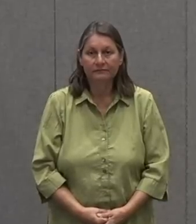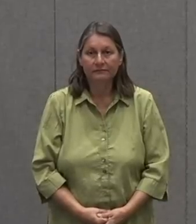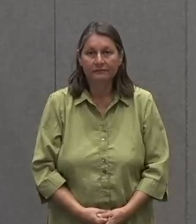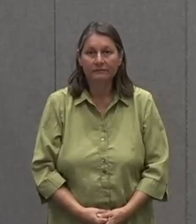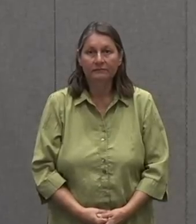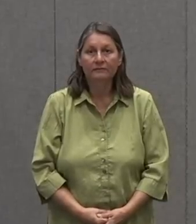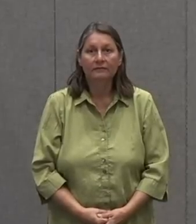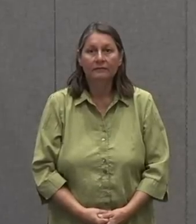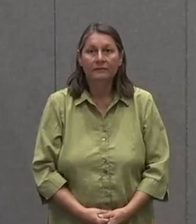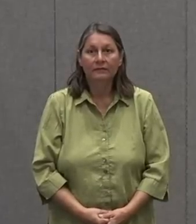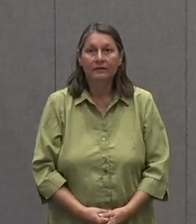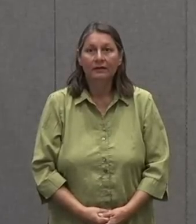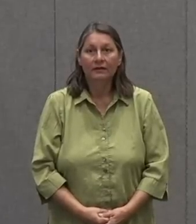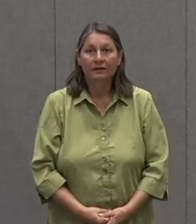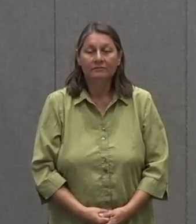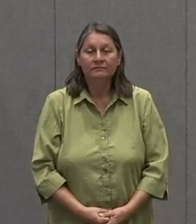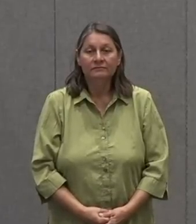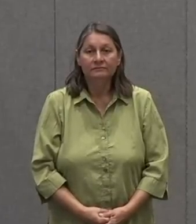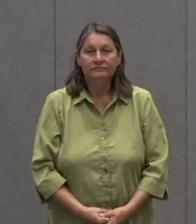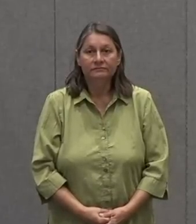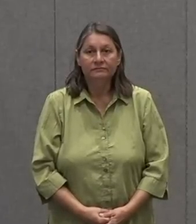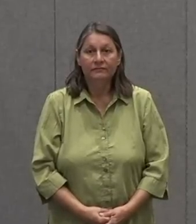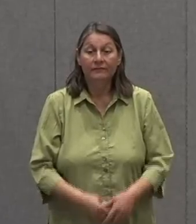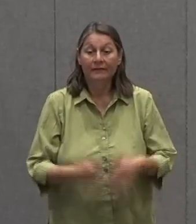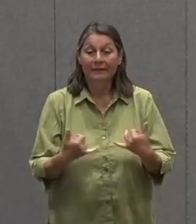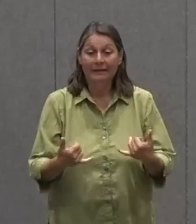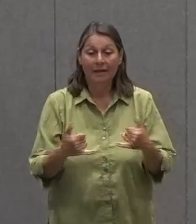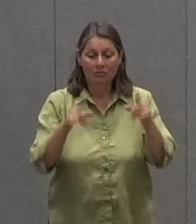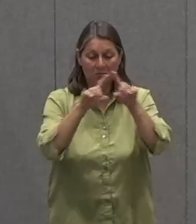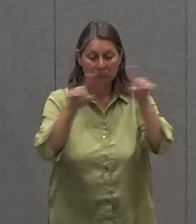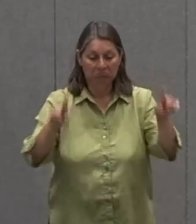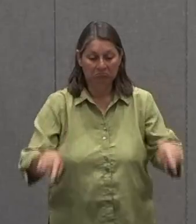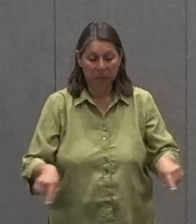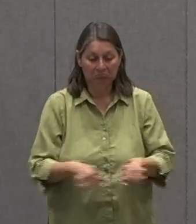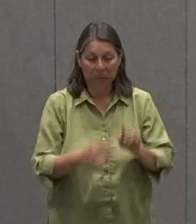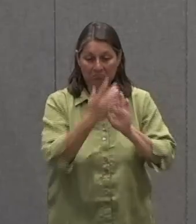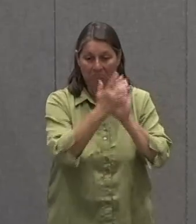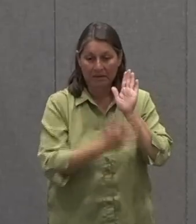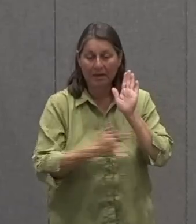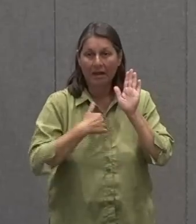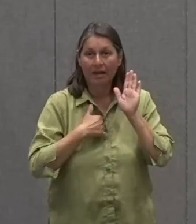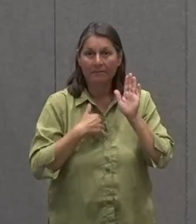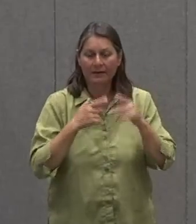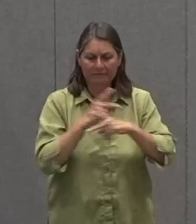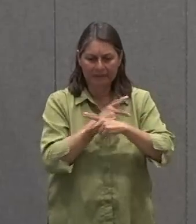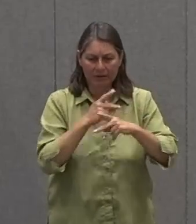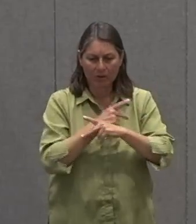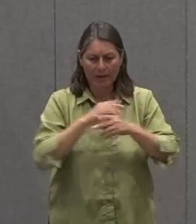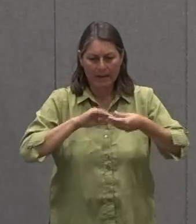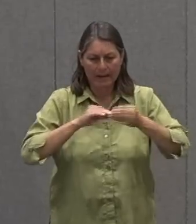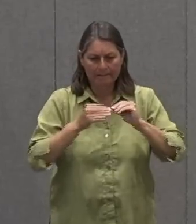to a blank paper, and I am again gonna work with a number between one and 25.